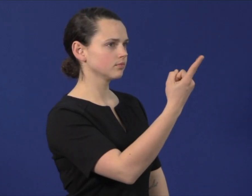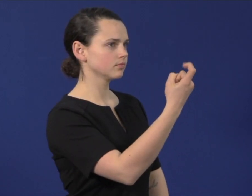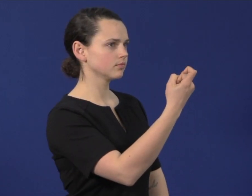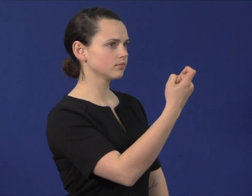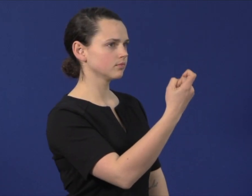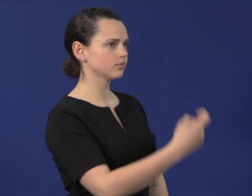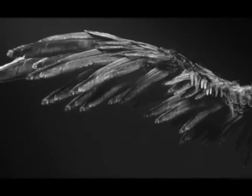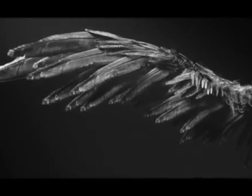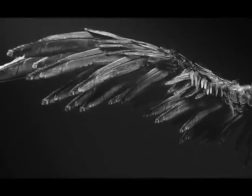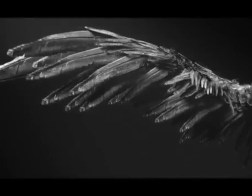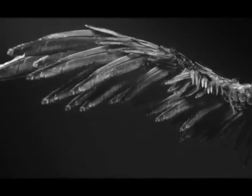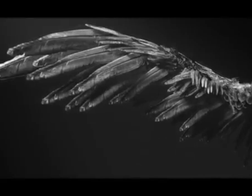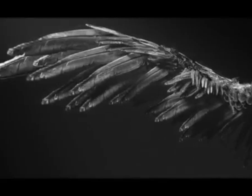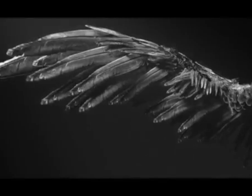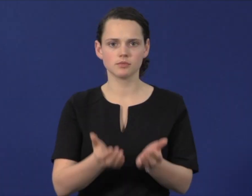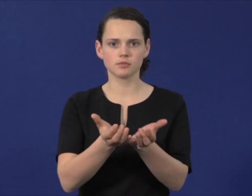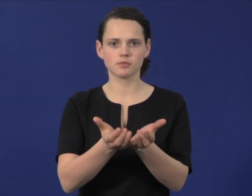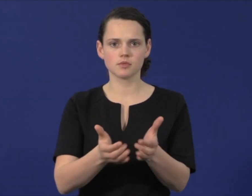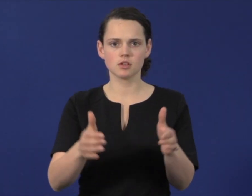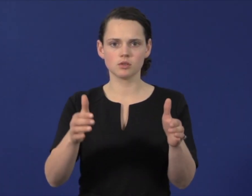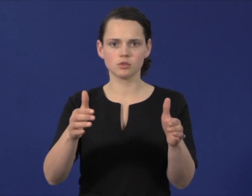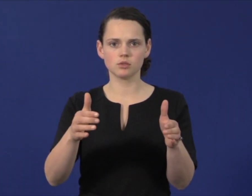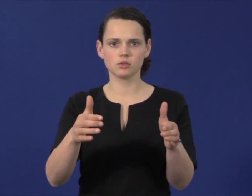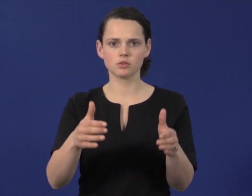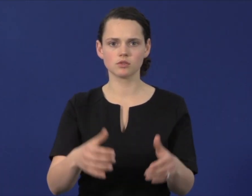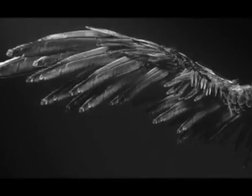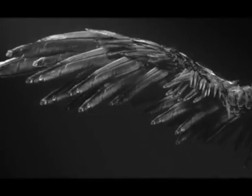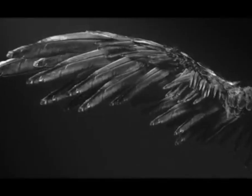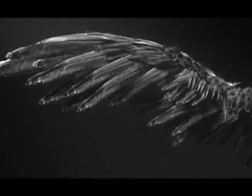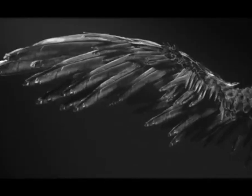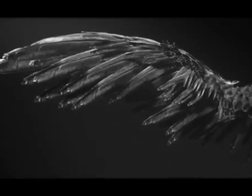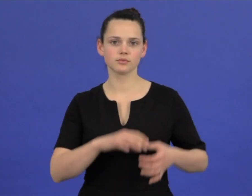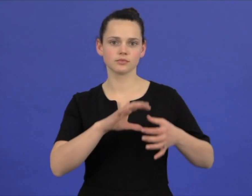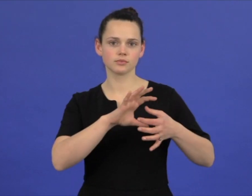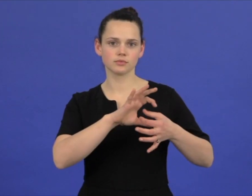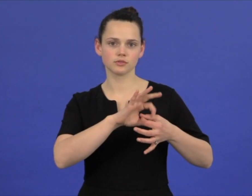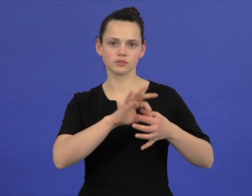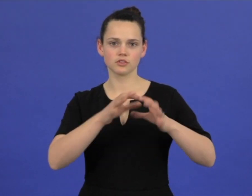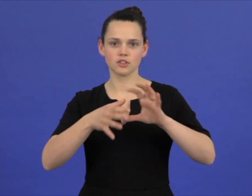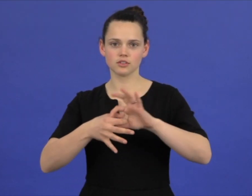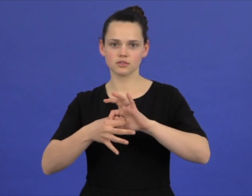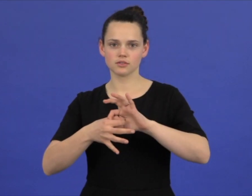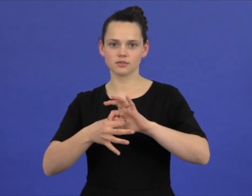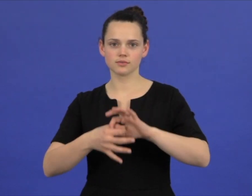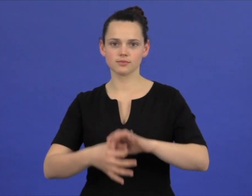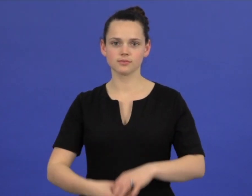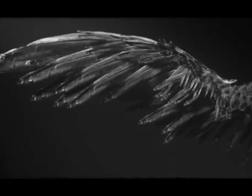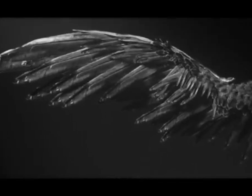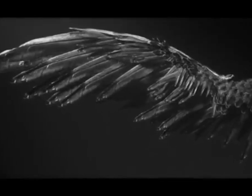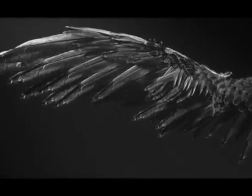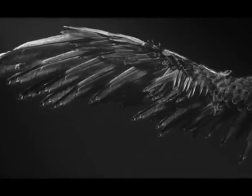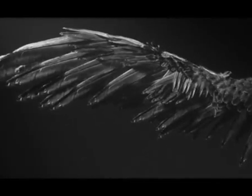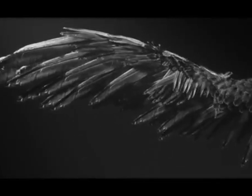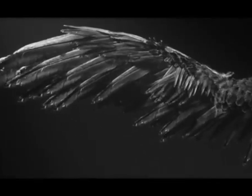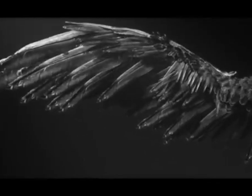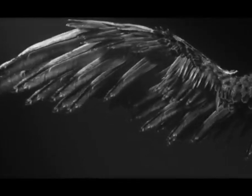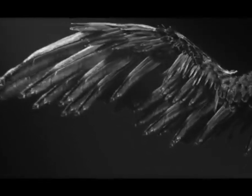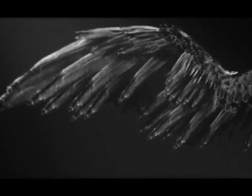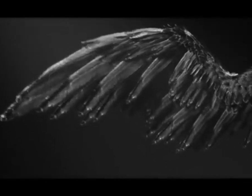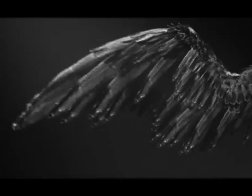she lured him from his eerie... with her twittering (link) device...